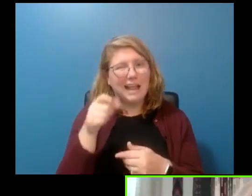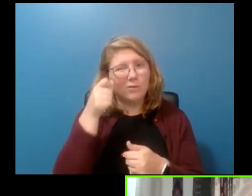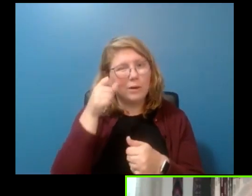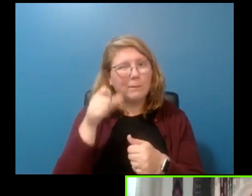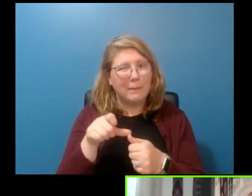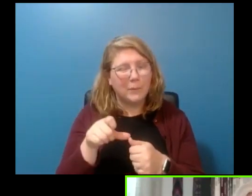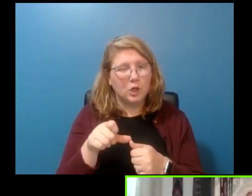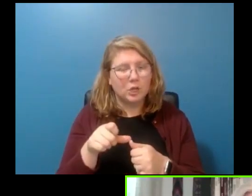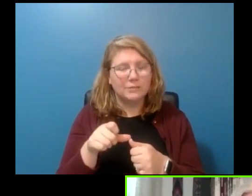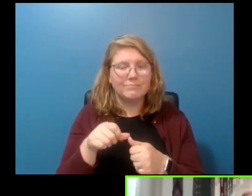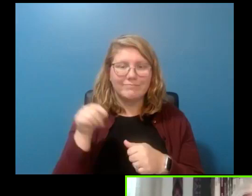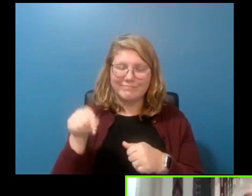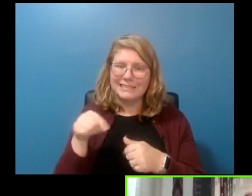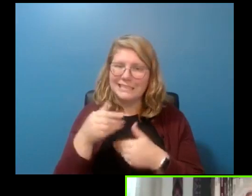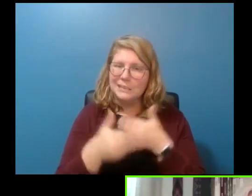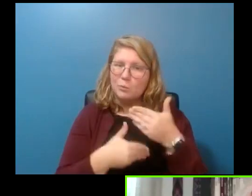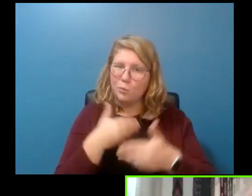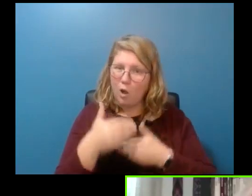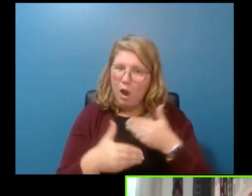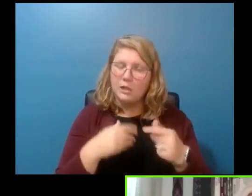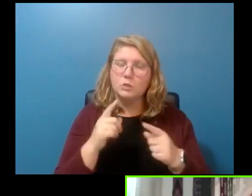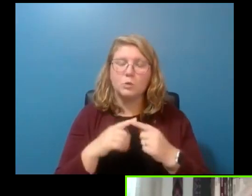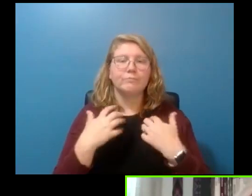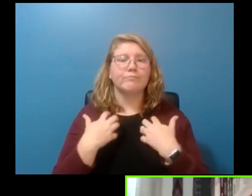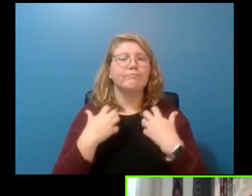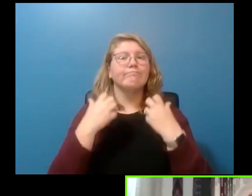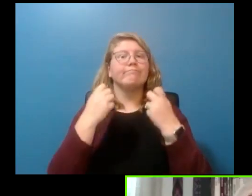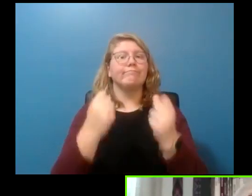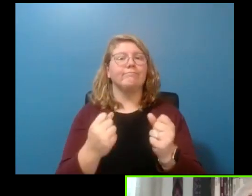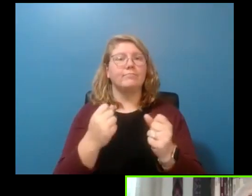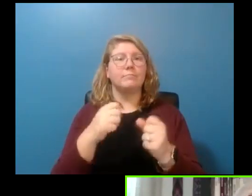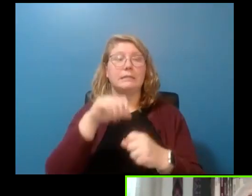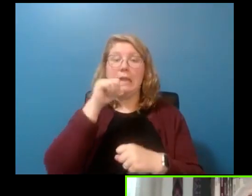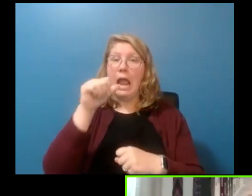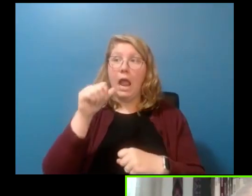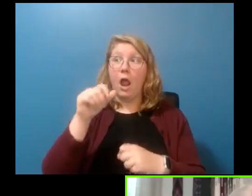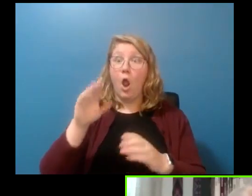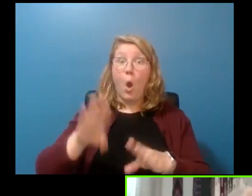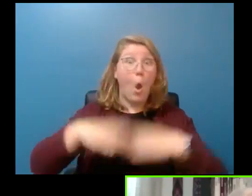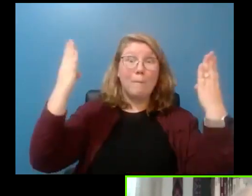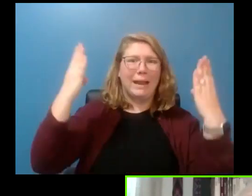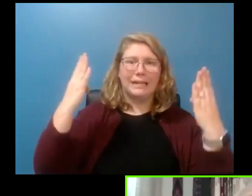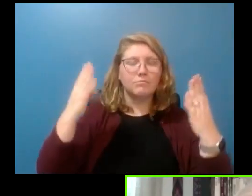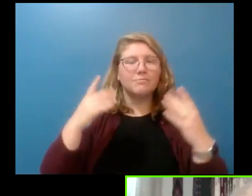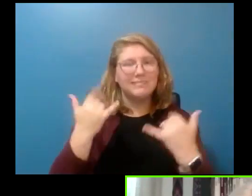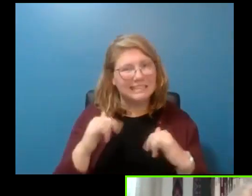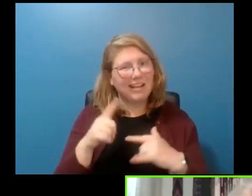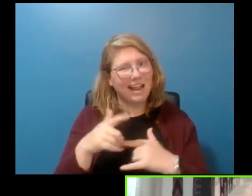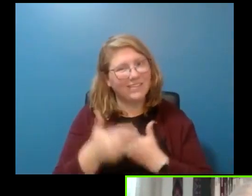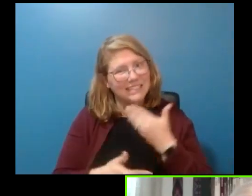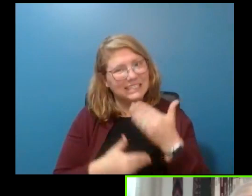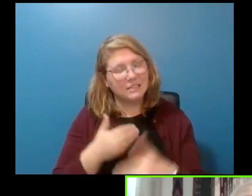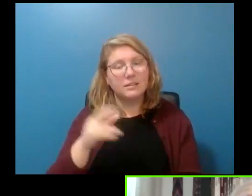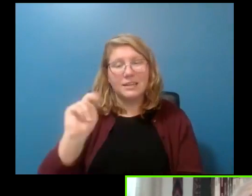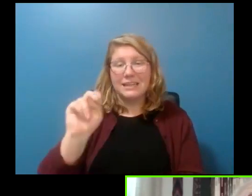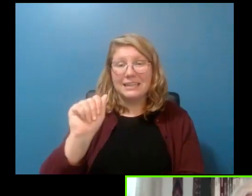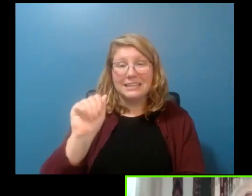to give them grace and space because I hope that somebody gives that to me when I am feeling particularly crabby some